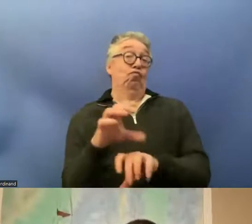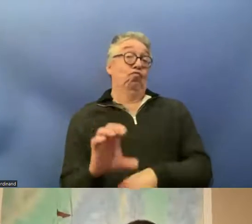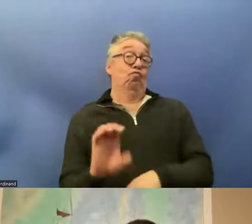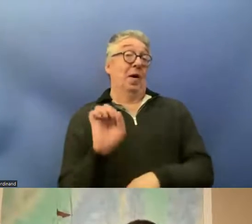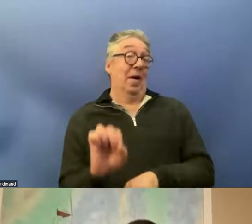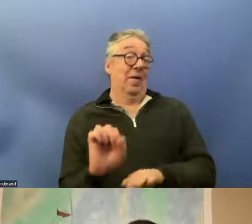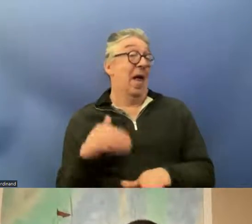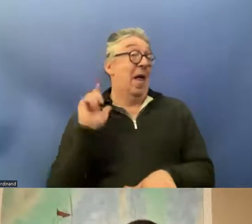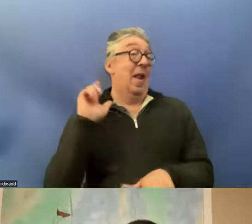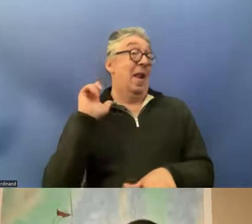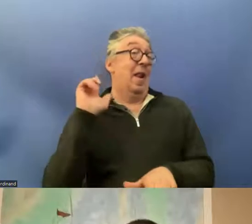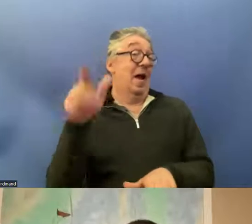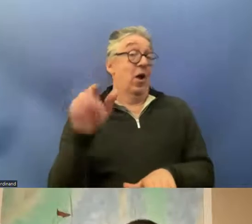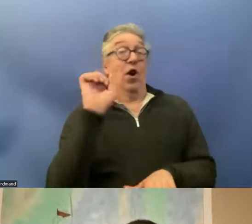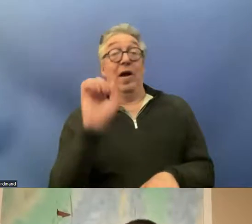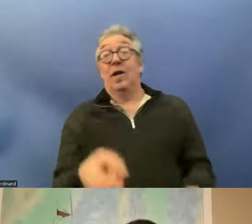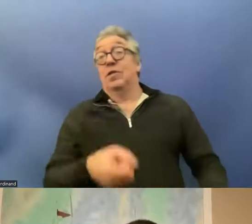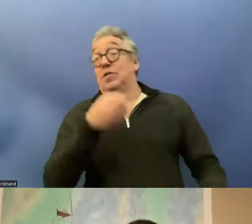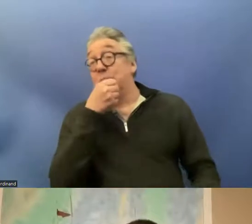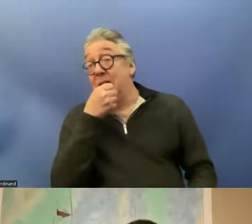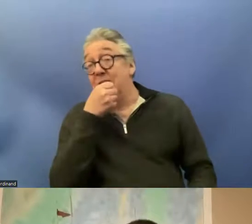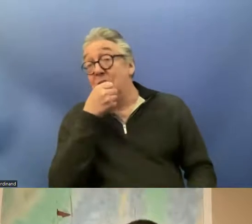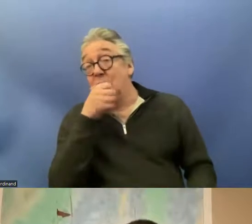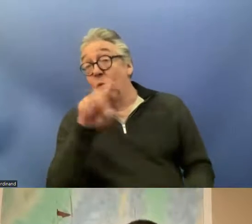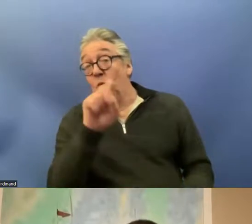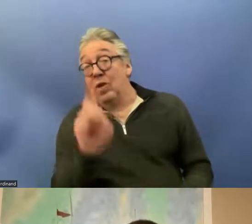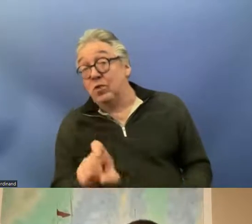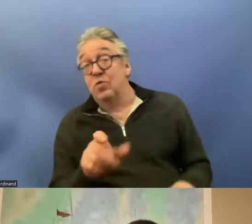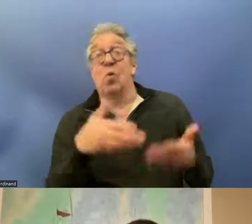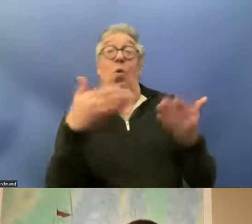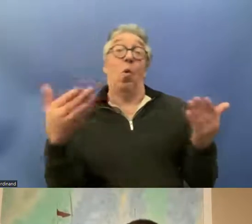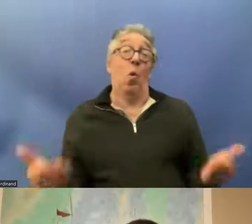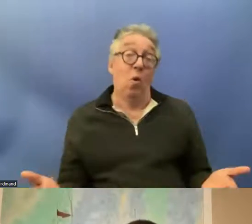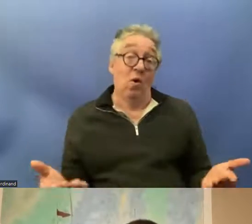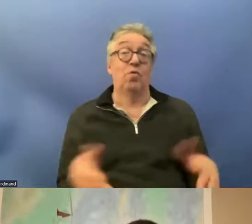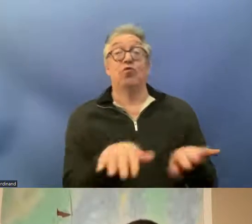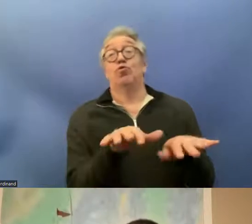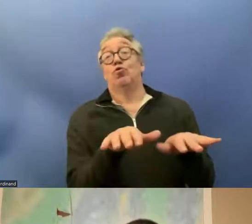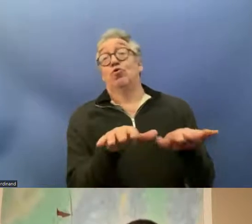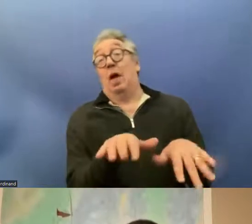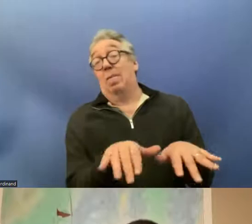can speak or type however you want. For now, just type into the chat box, please.